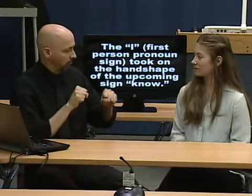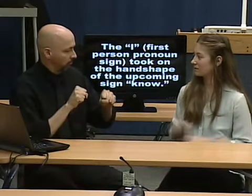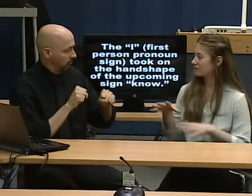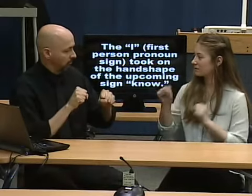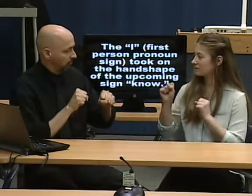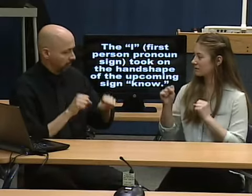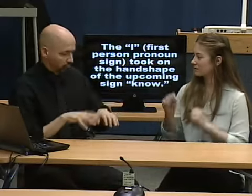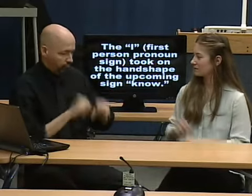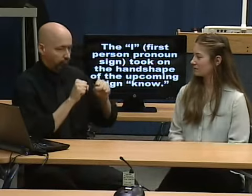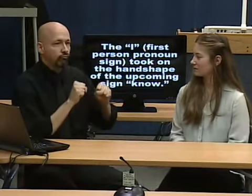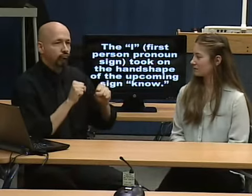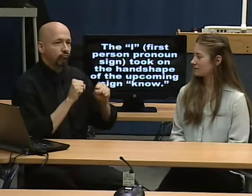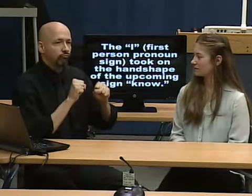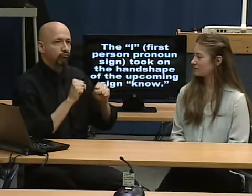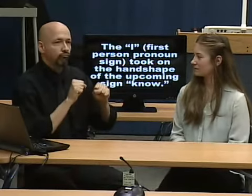Take on. (based on sign for "adopt")